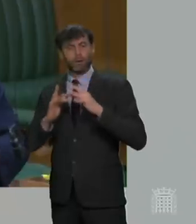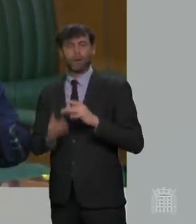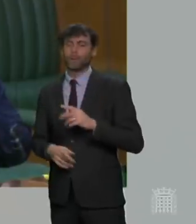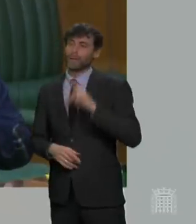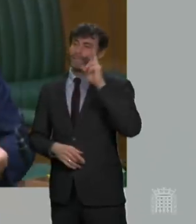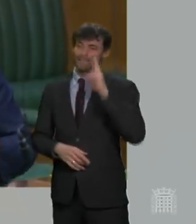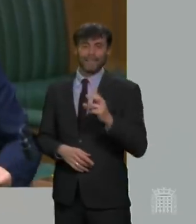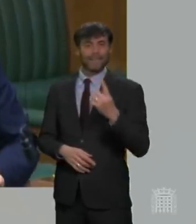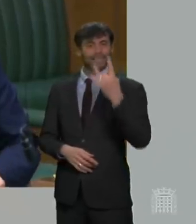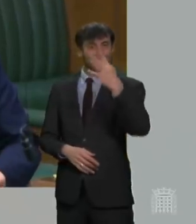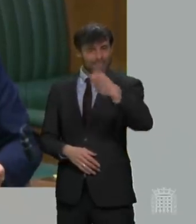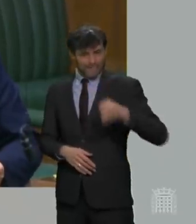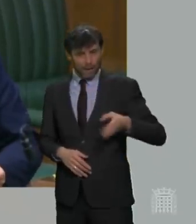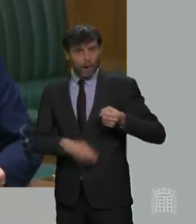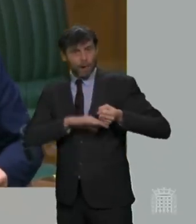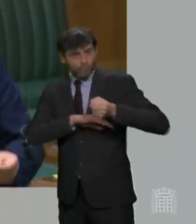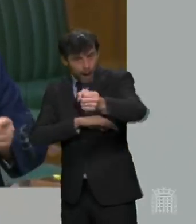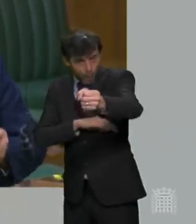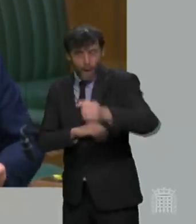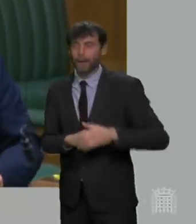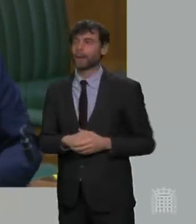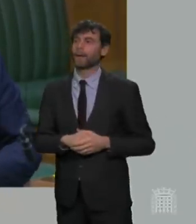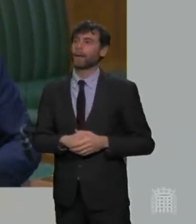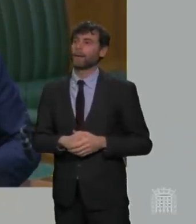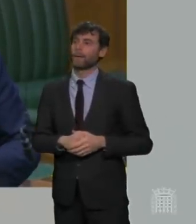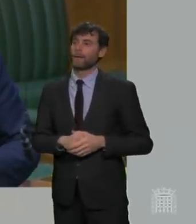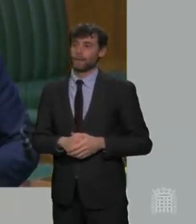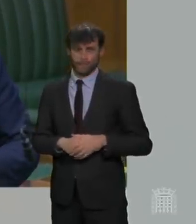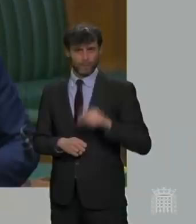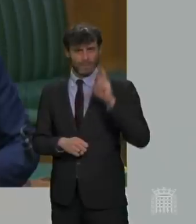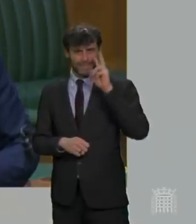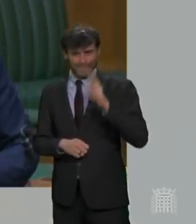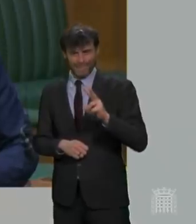We have a three-hourly rail frequency, yet we have the highest level of roadside pollution